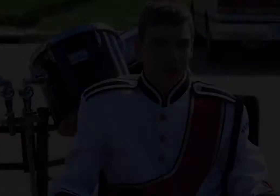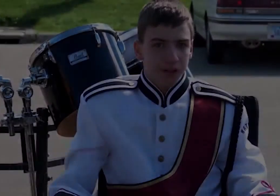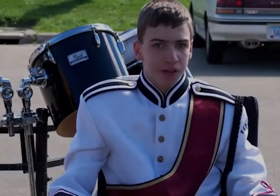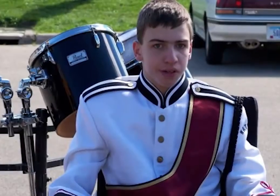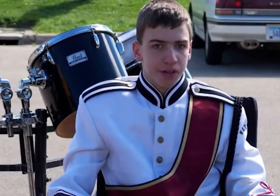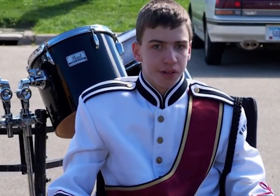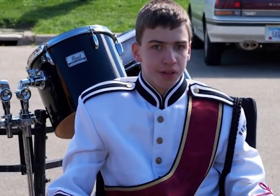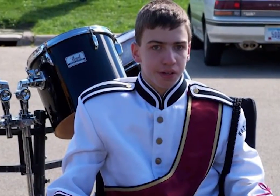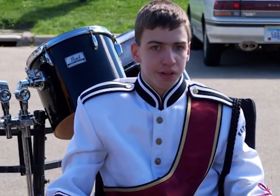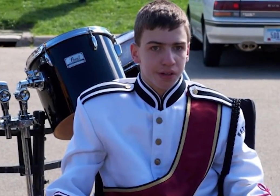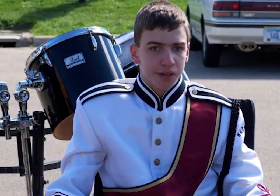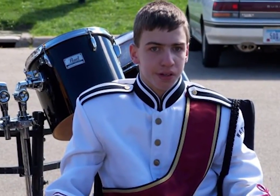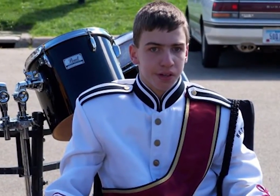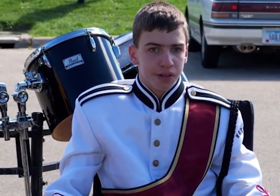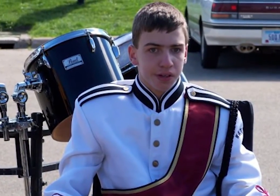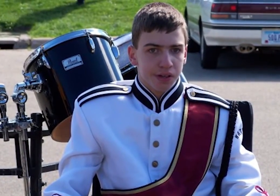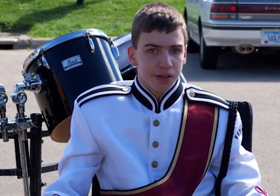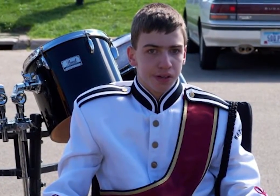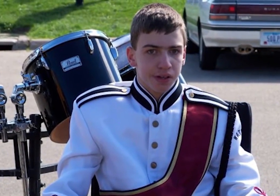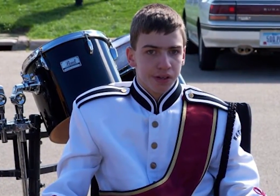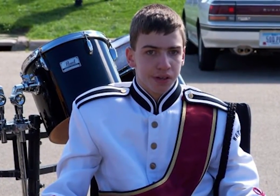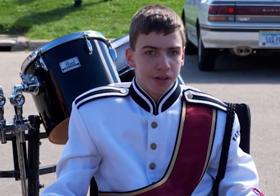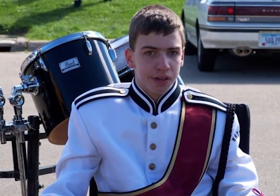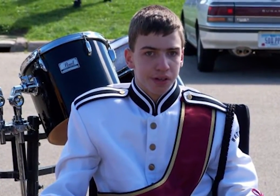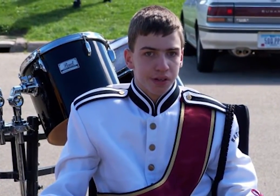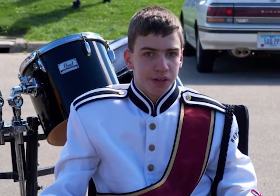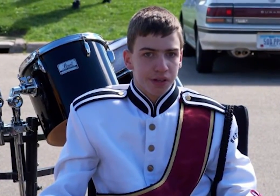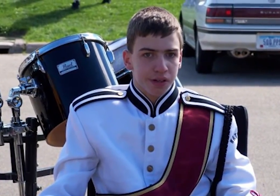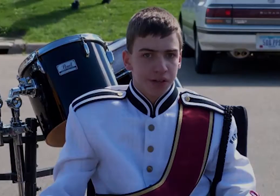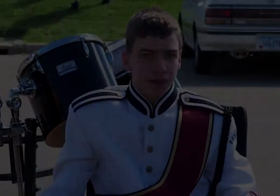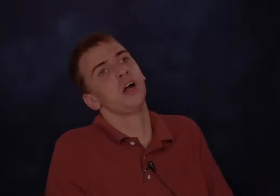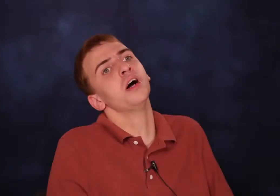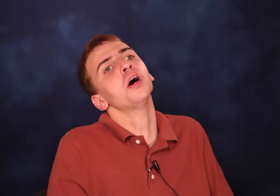and I'm, and I'm really active in my community